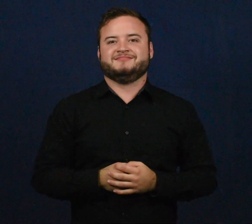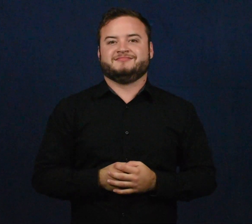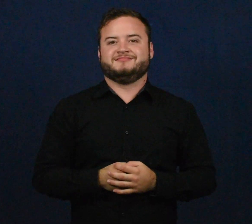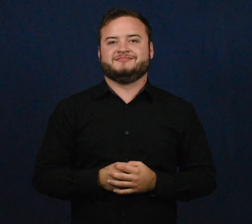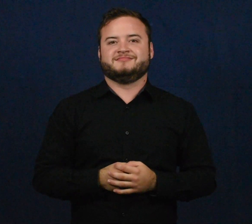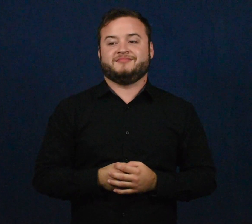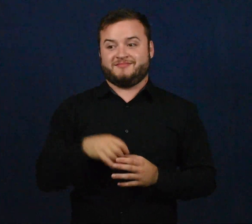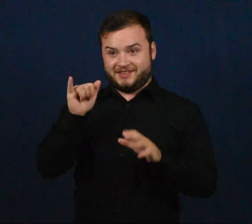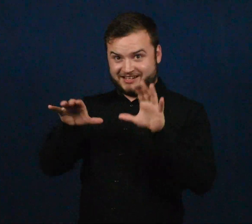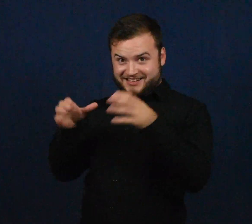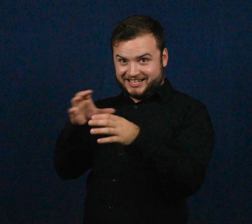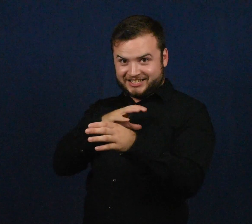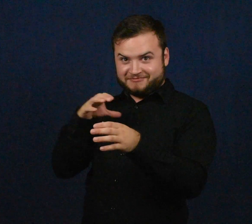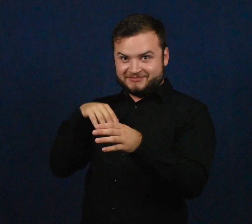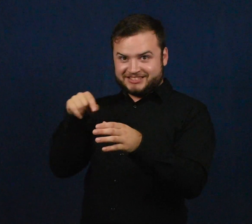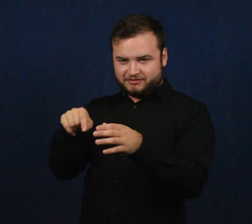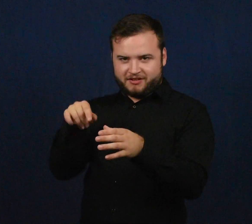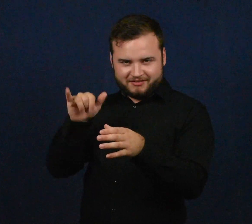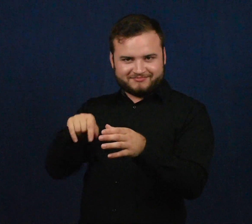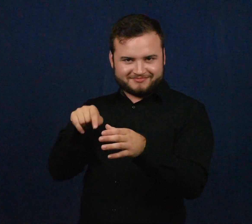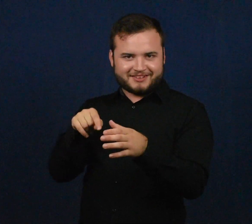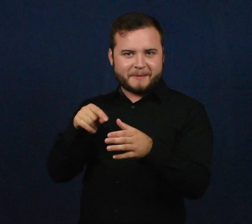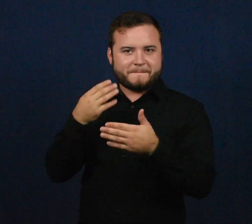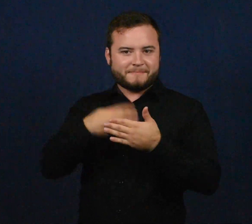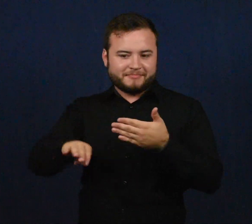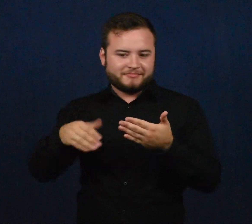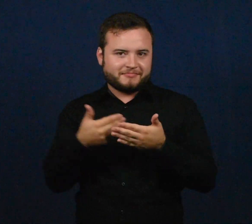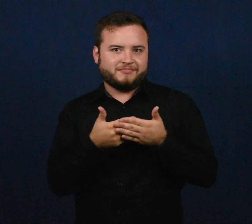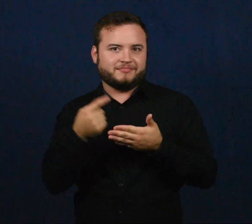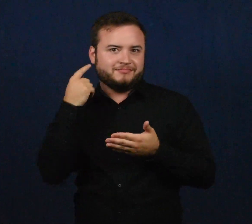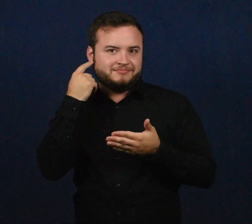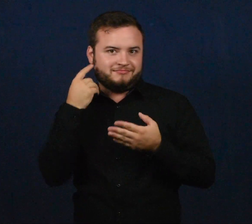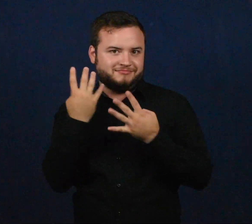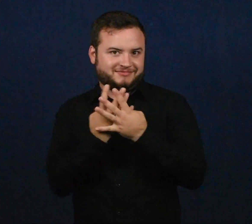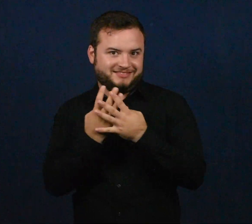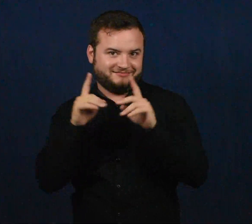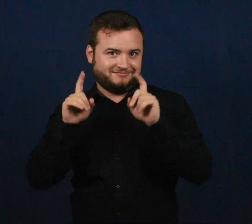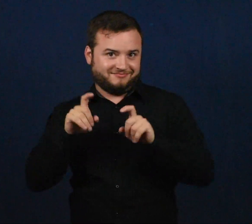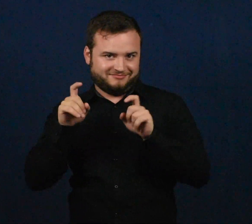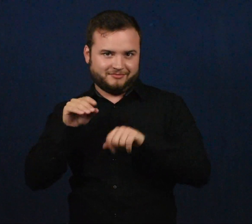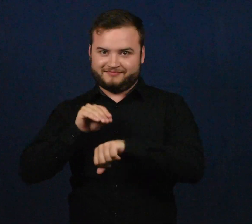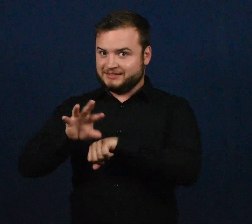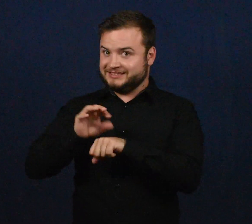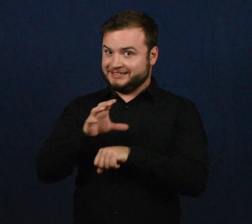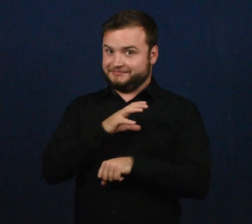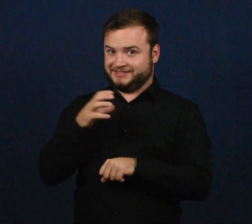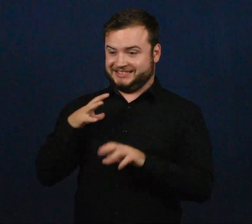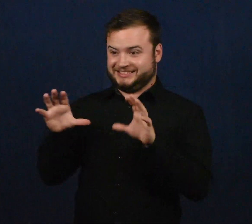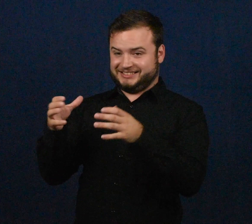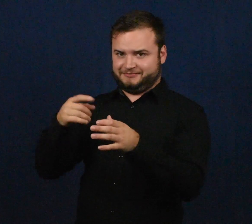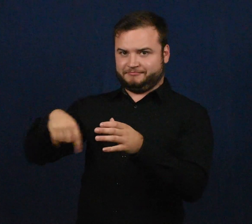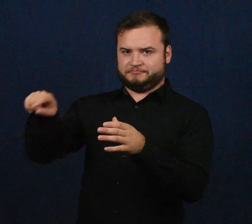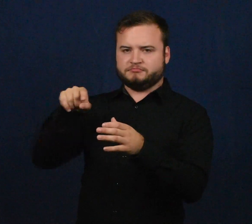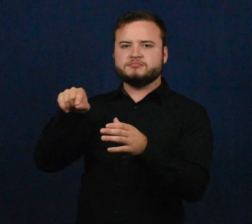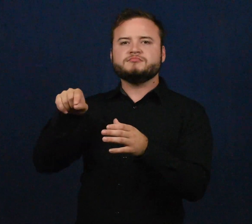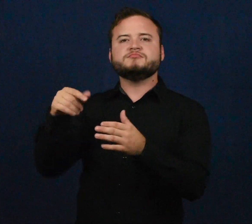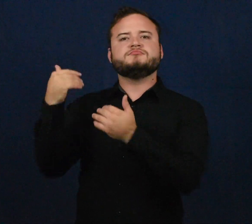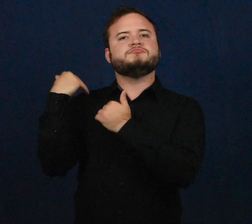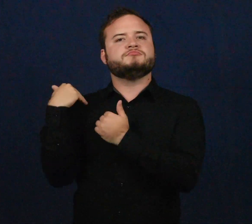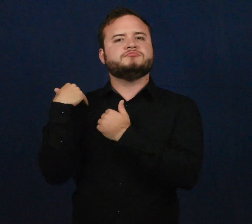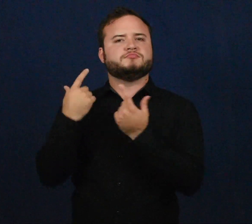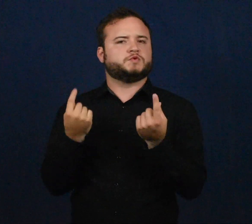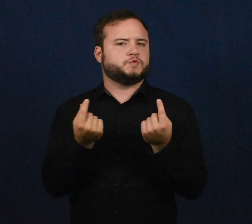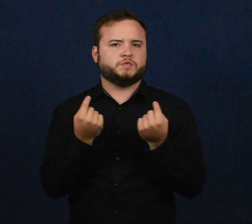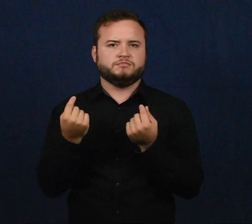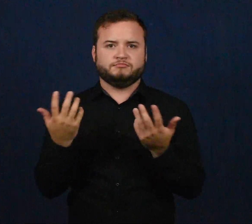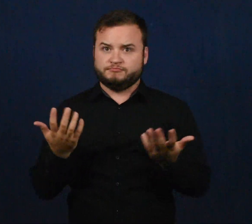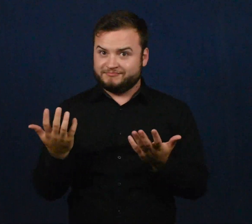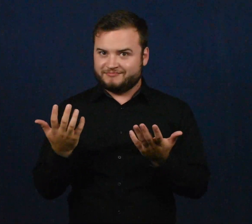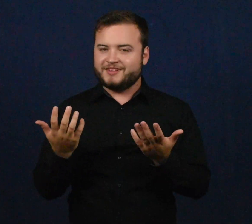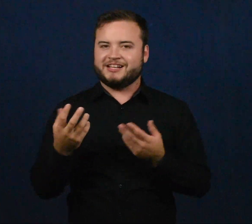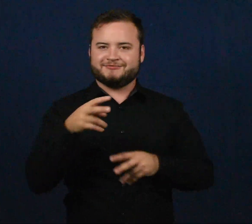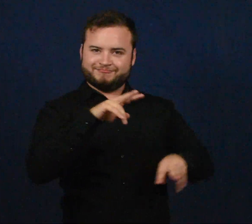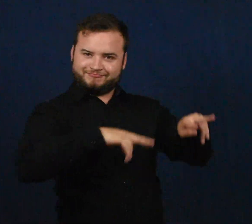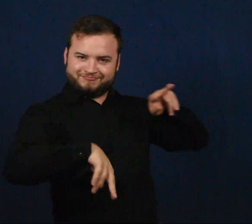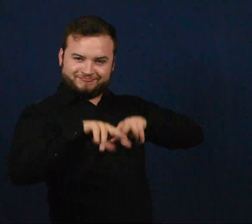The Newborn Hearing Screening Advisory Group evaluates